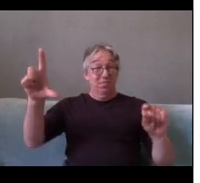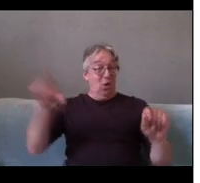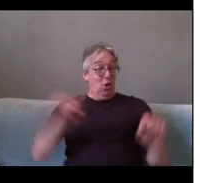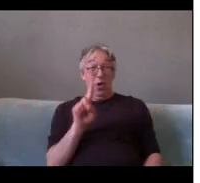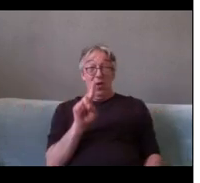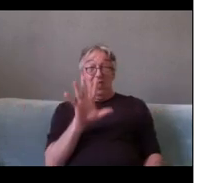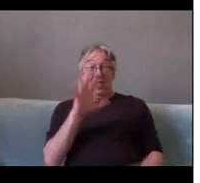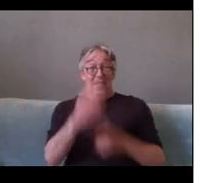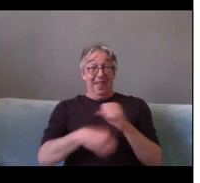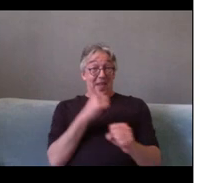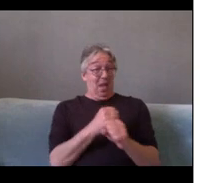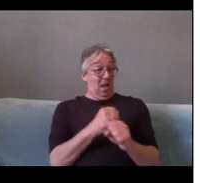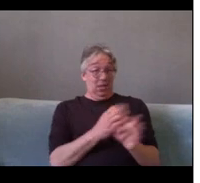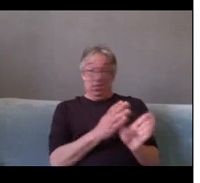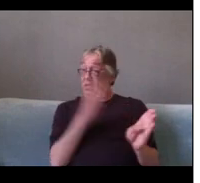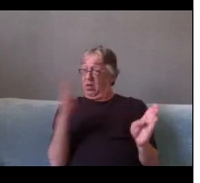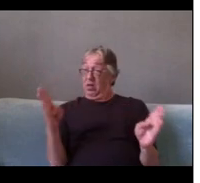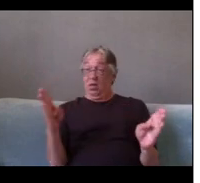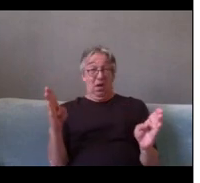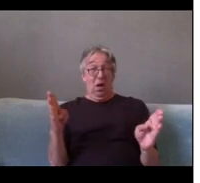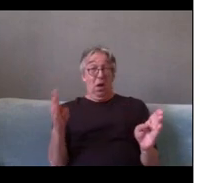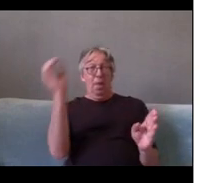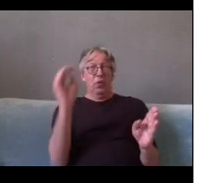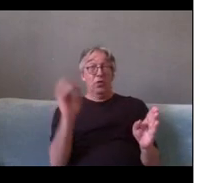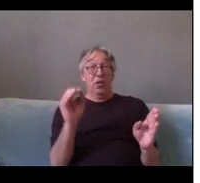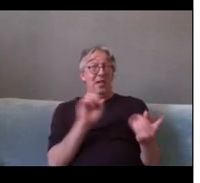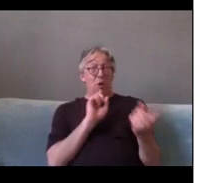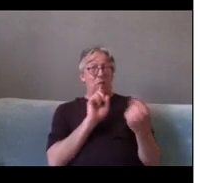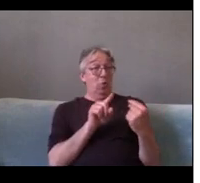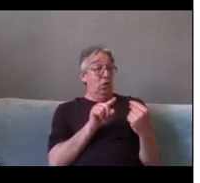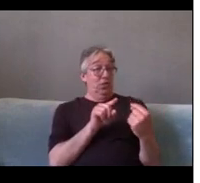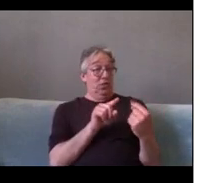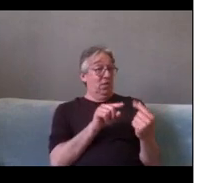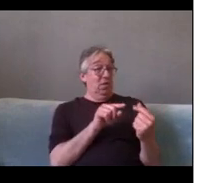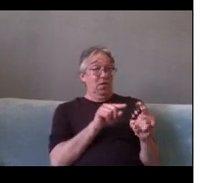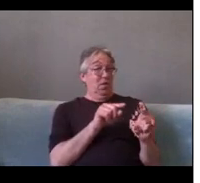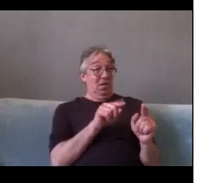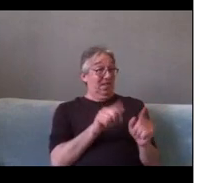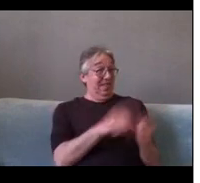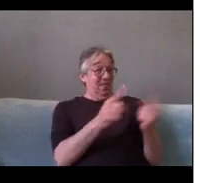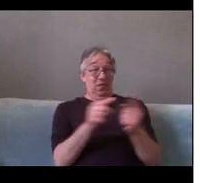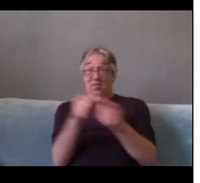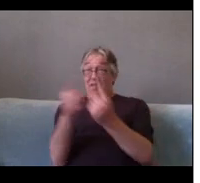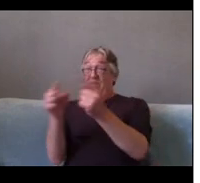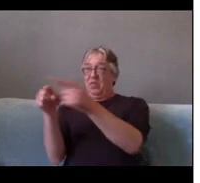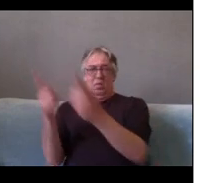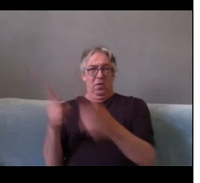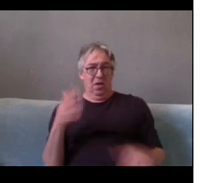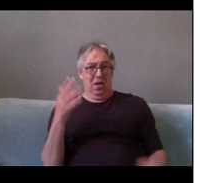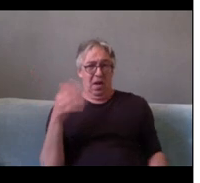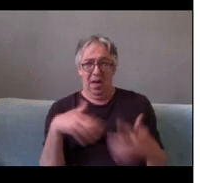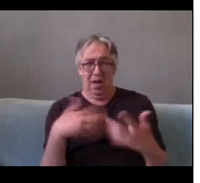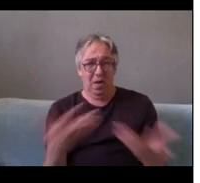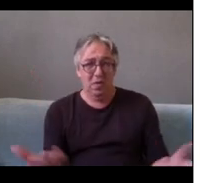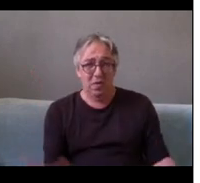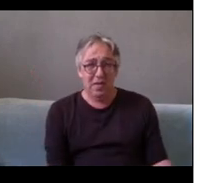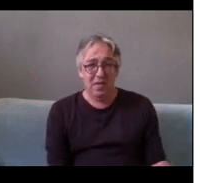but...Which are not very difficult to explain, to not statisticians.